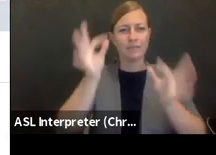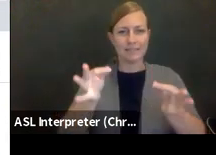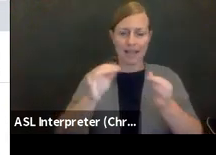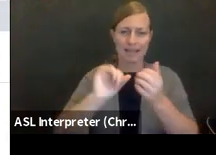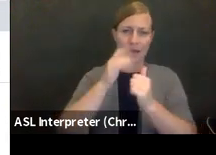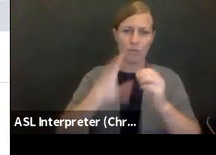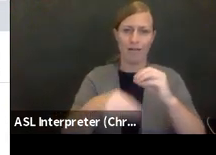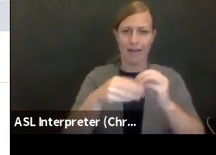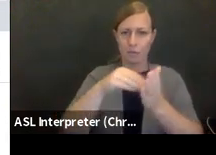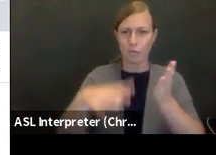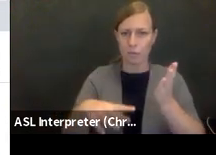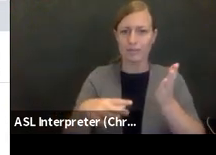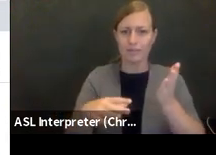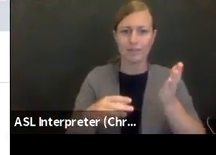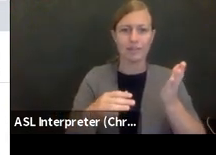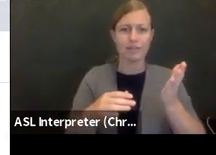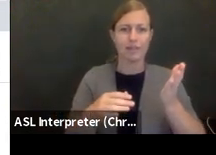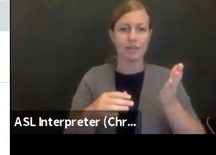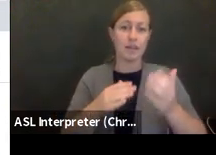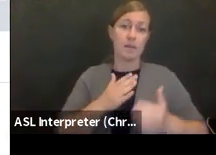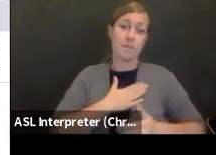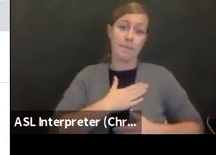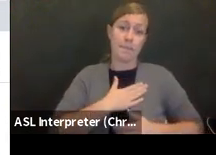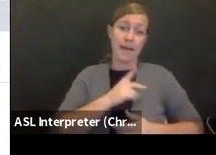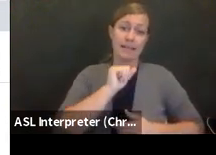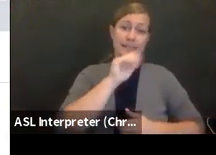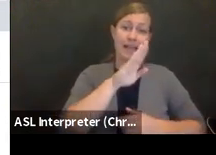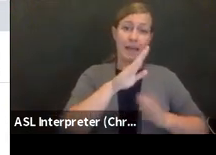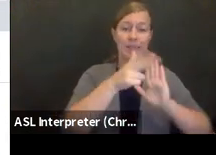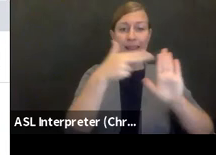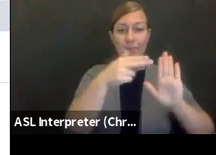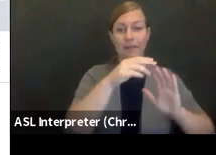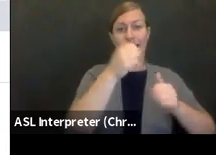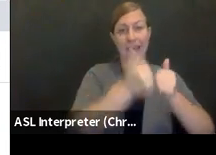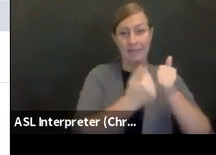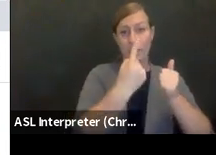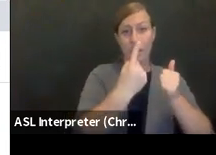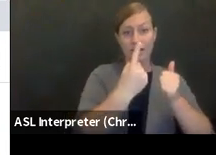ESD 112-- Kristina Wambold: But now I've labeled my tab. So it says, everyone. I'm in the people on the left hand side.